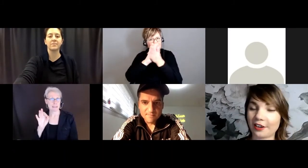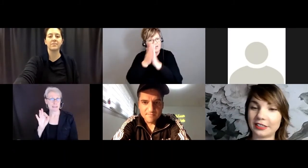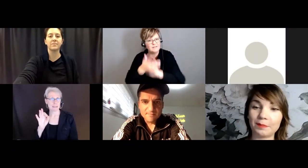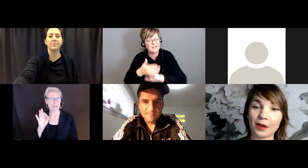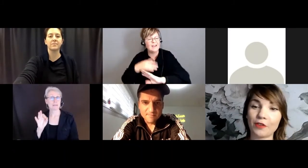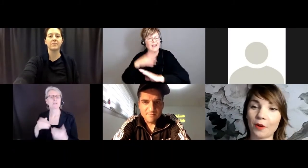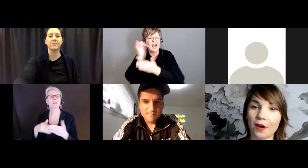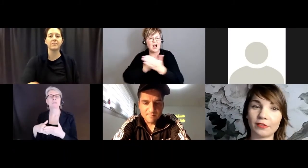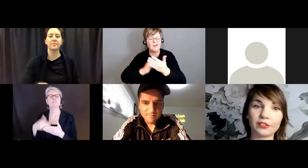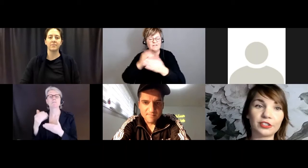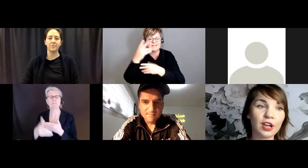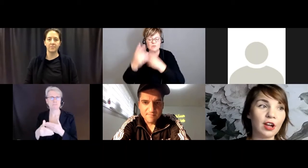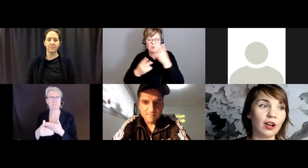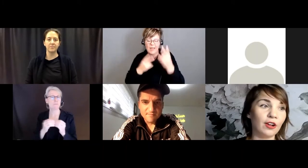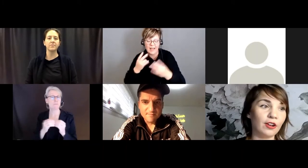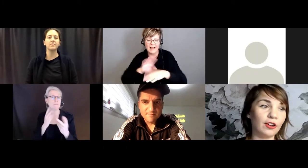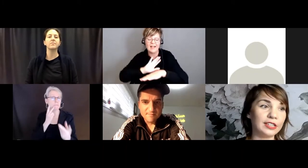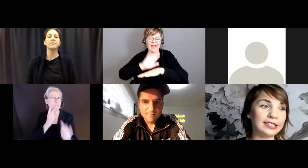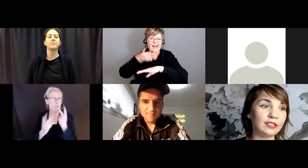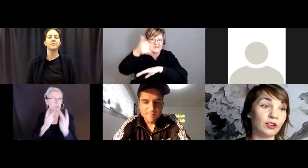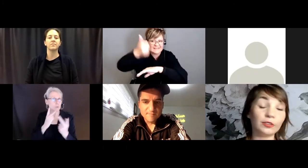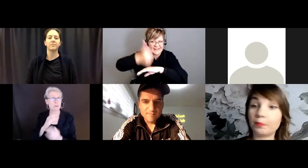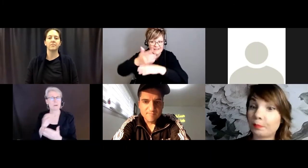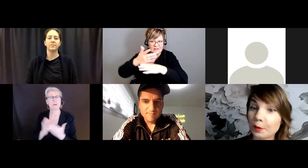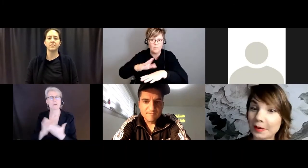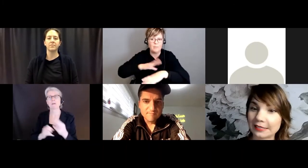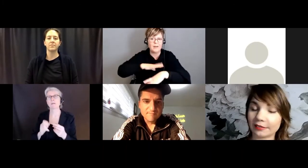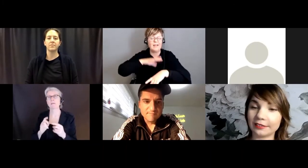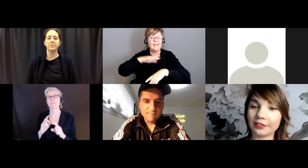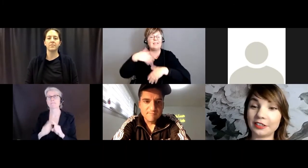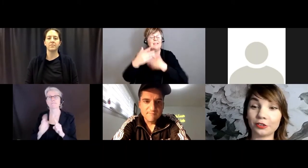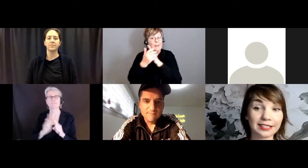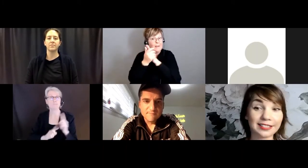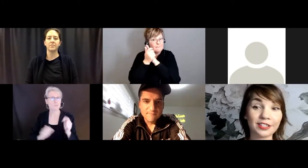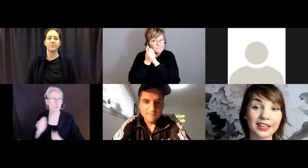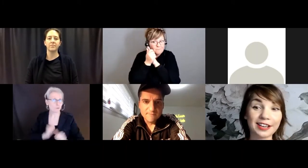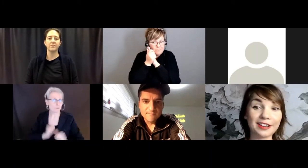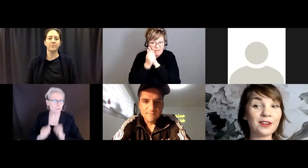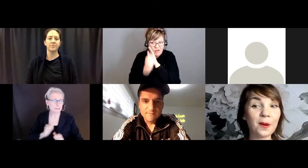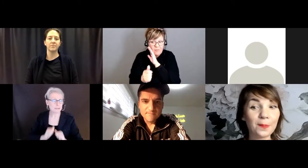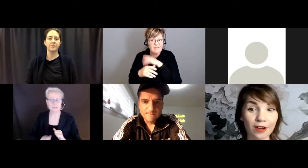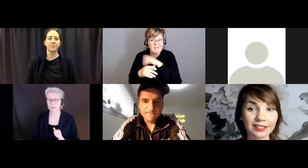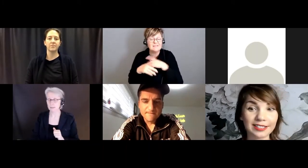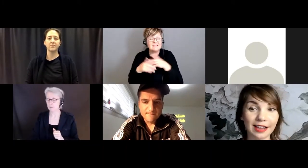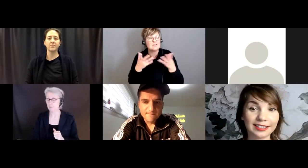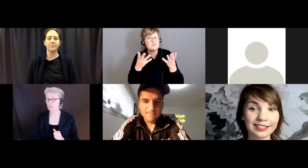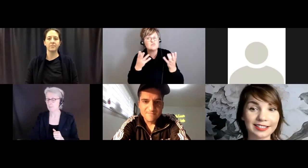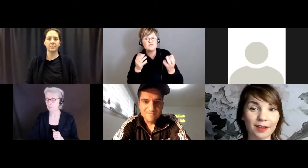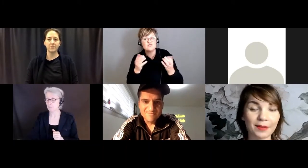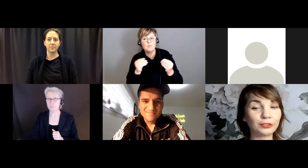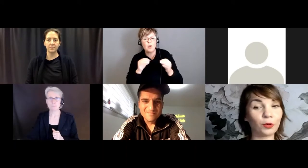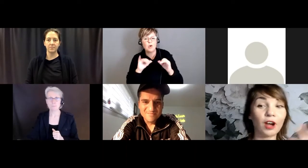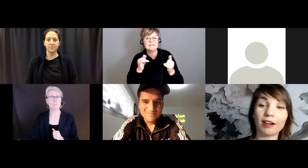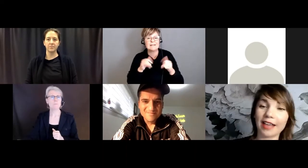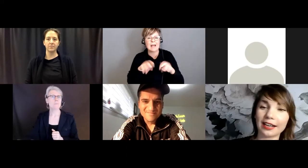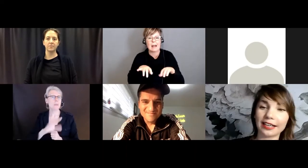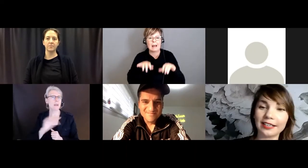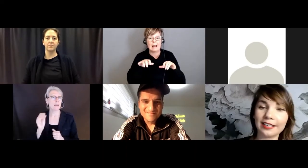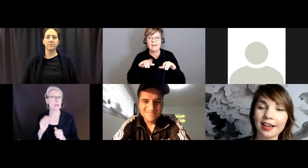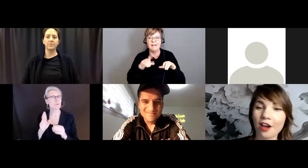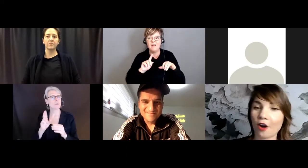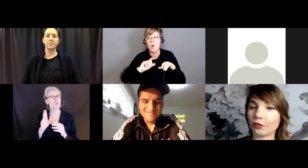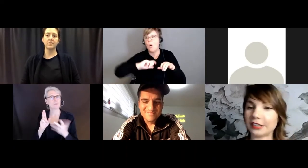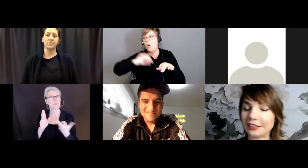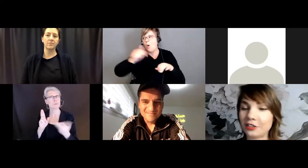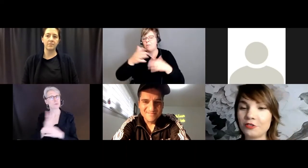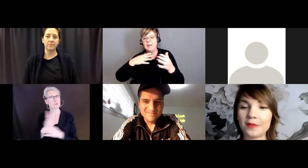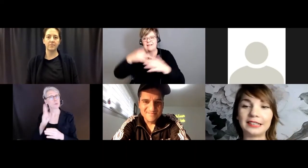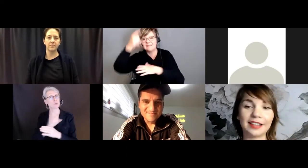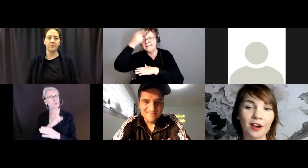ARTS, NEW TYPES OF PERFORMANCES NOT PRESENTED IN TRADITIONAL SETTINGS, NOT ON STAGES. IT